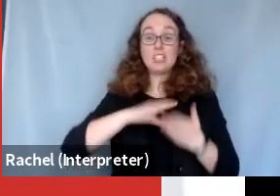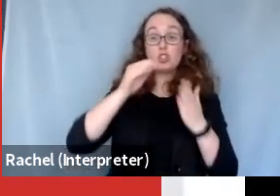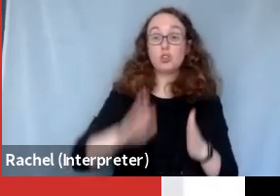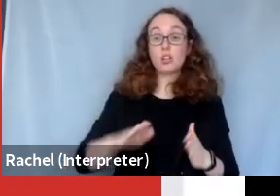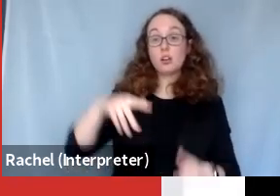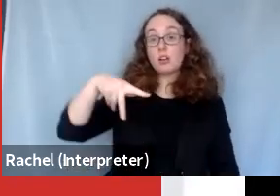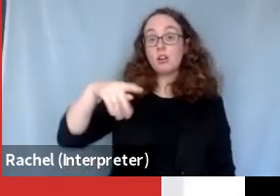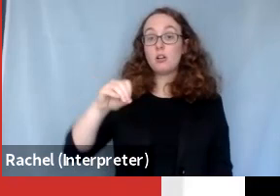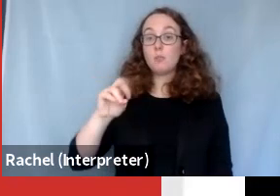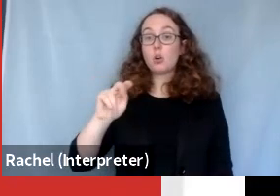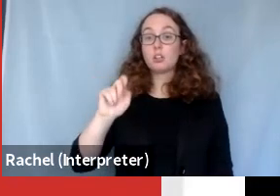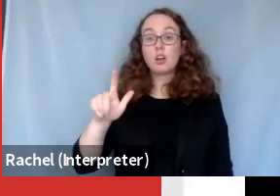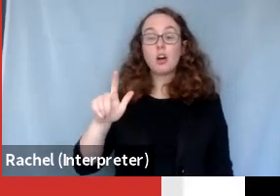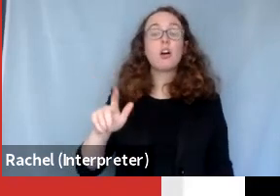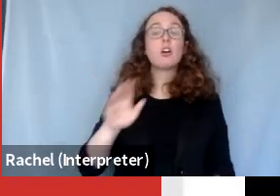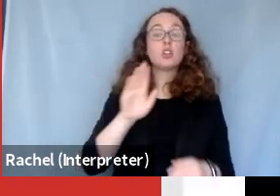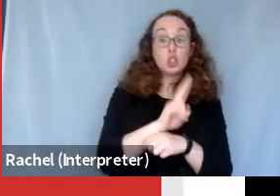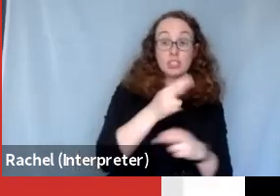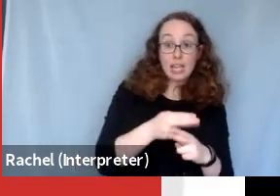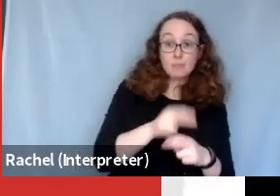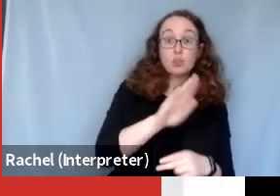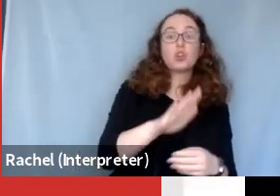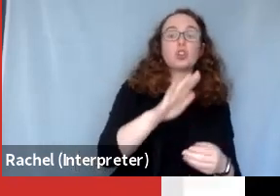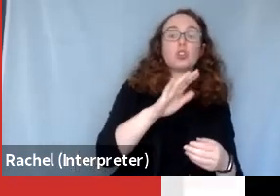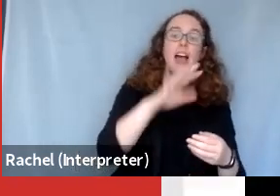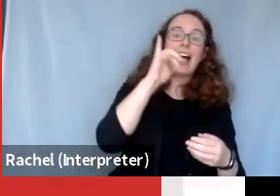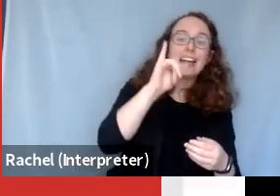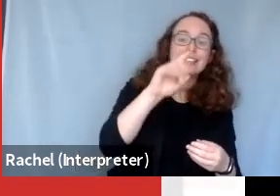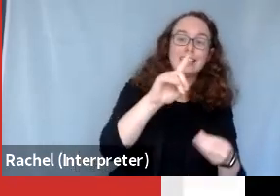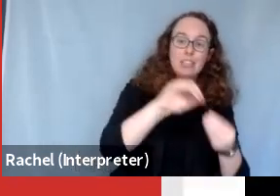it's your student ID number, and then for your password it's your